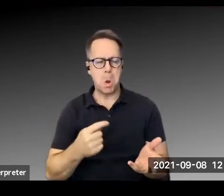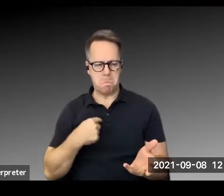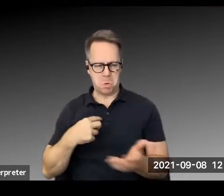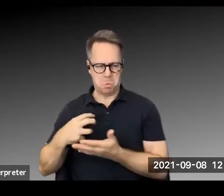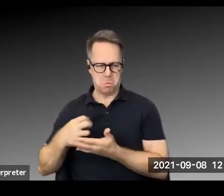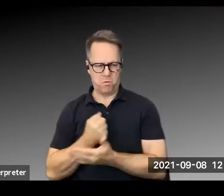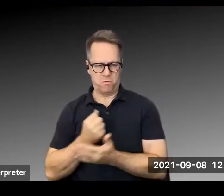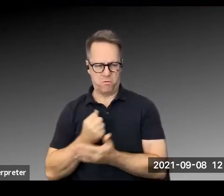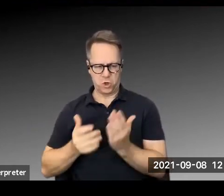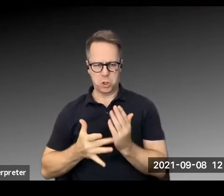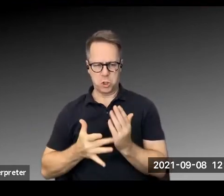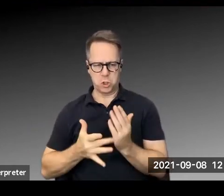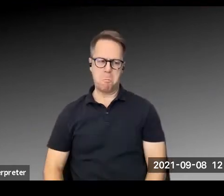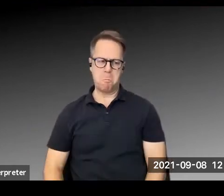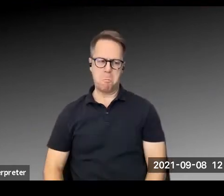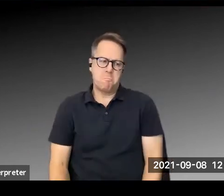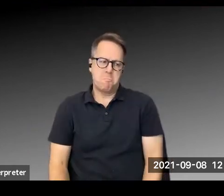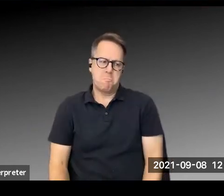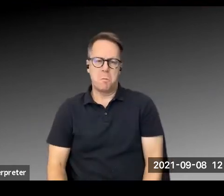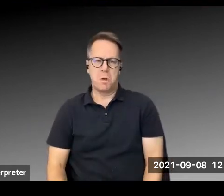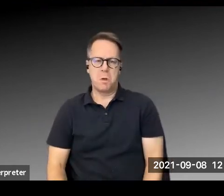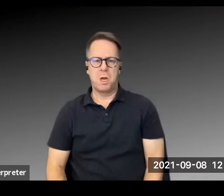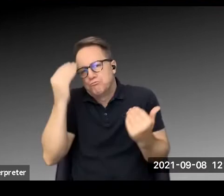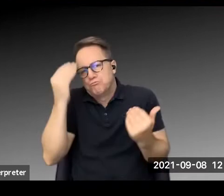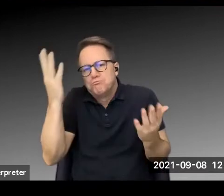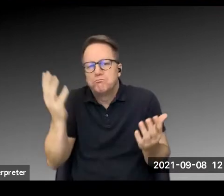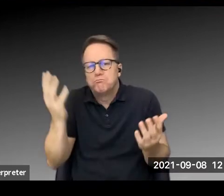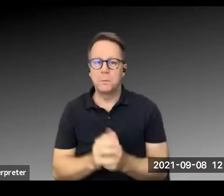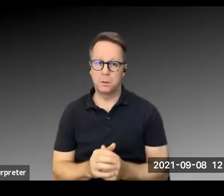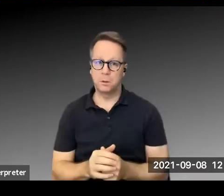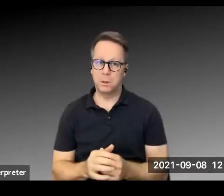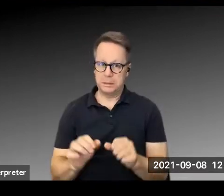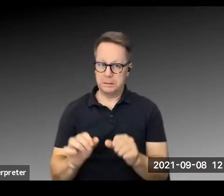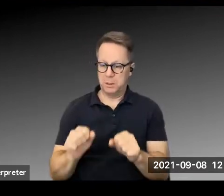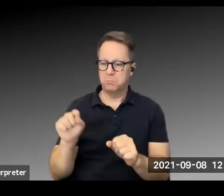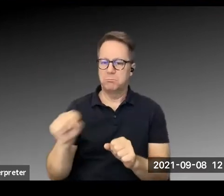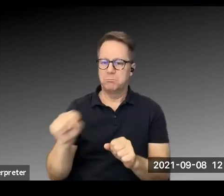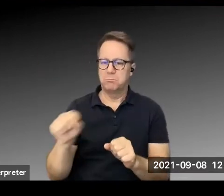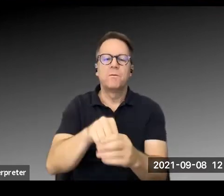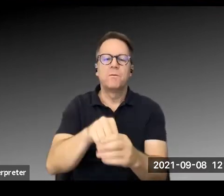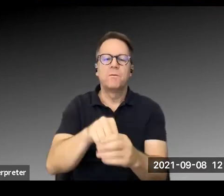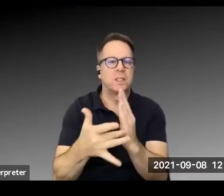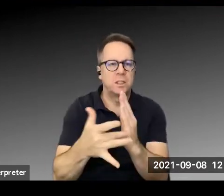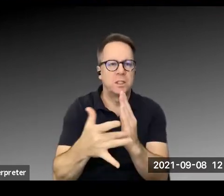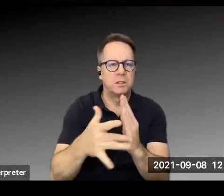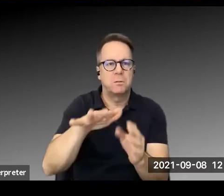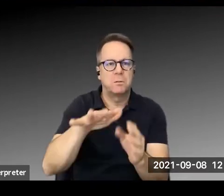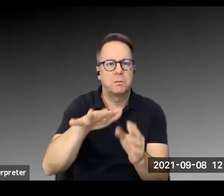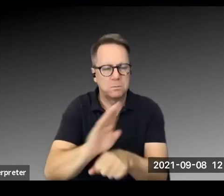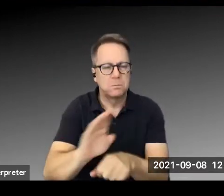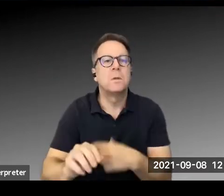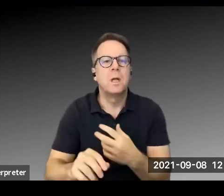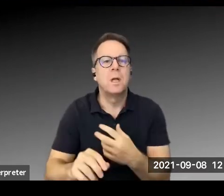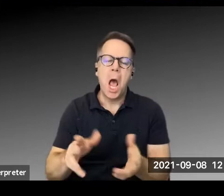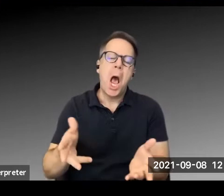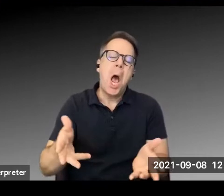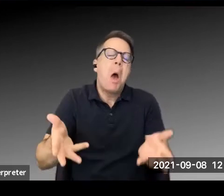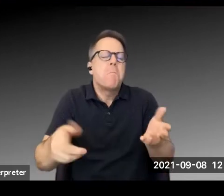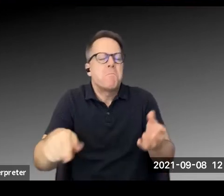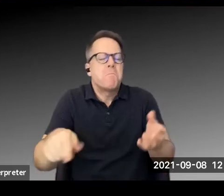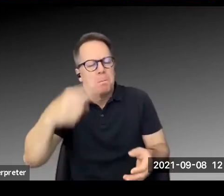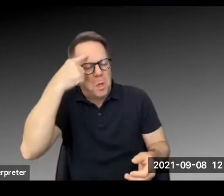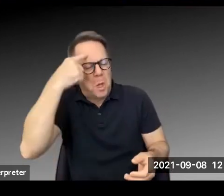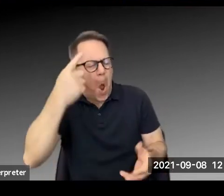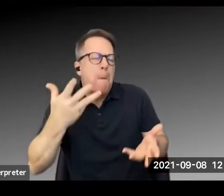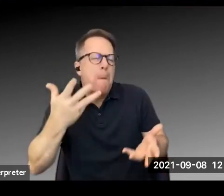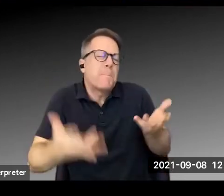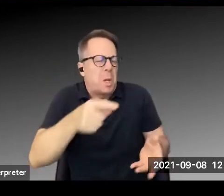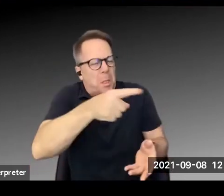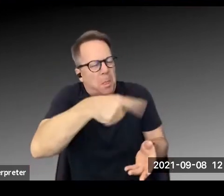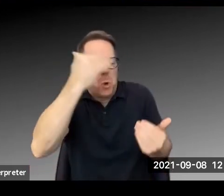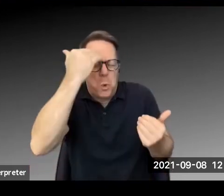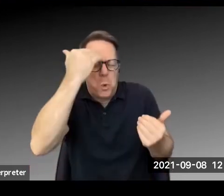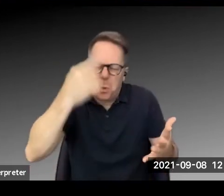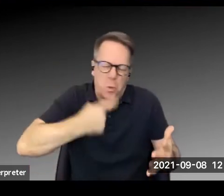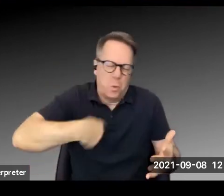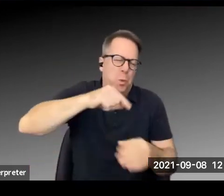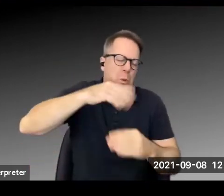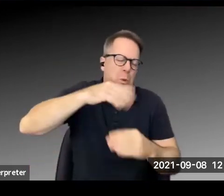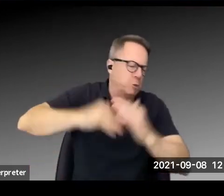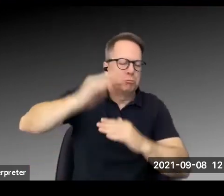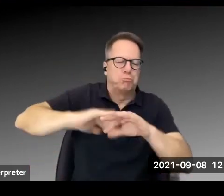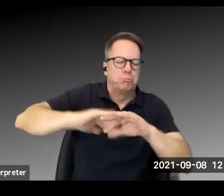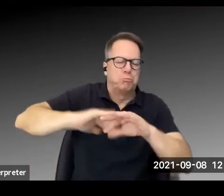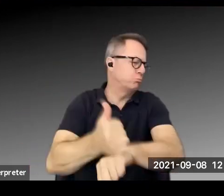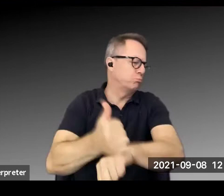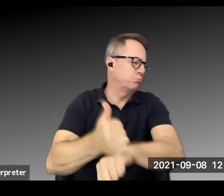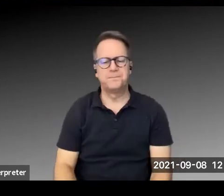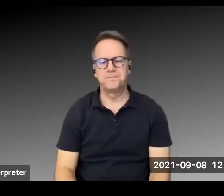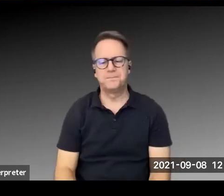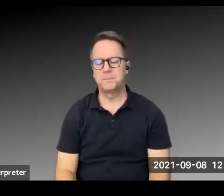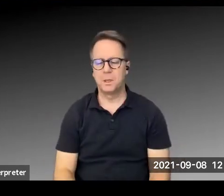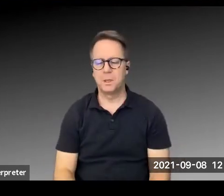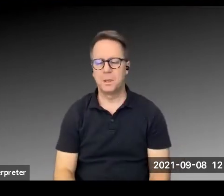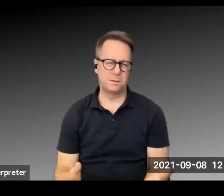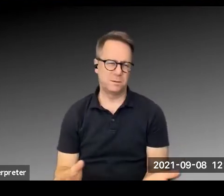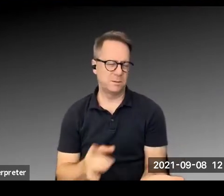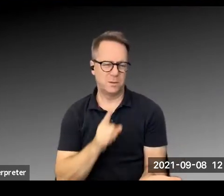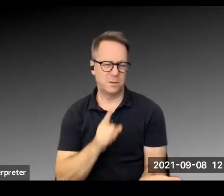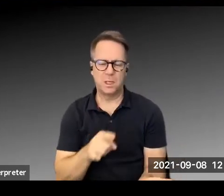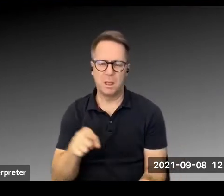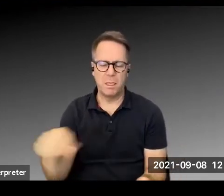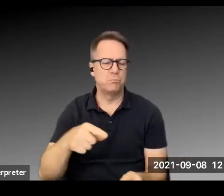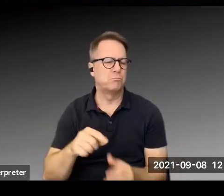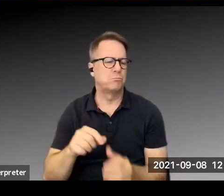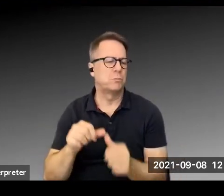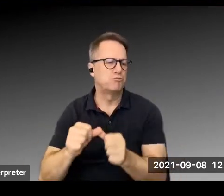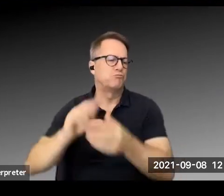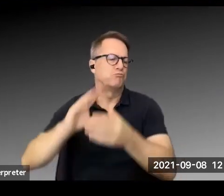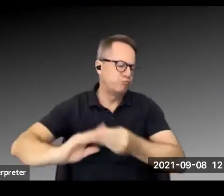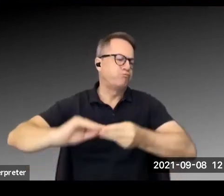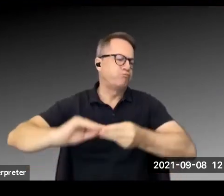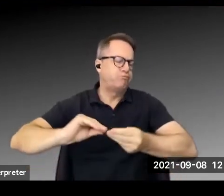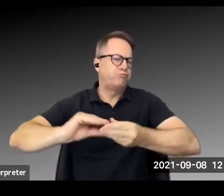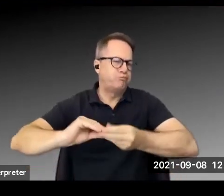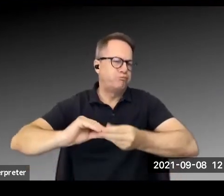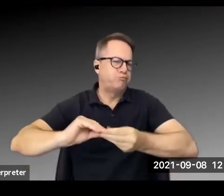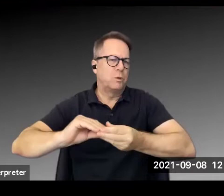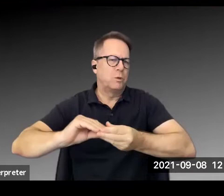It makes it possible for those within the tech sector to suggest, well maybe people just don't understand what it is that we've built. But by and large, the continued mantra, just continue to get this contact tracing software out there, drove for many,